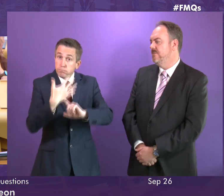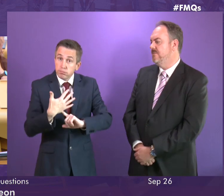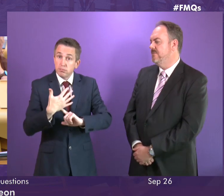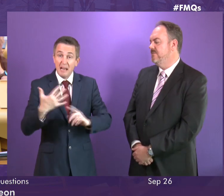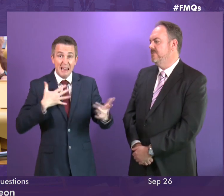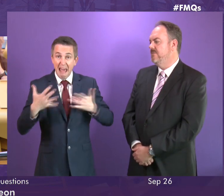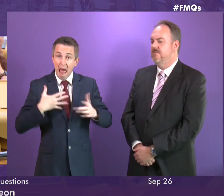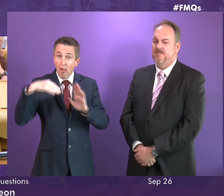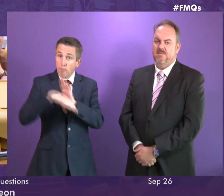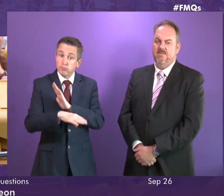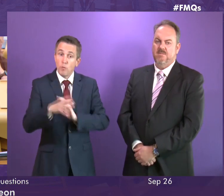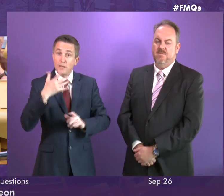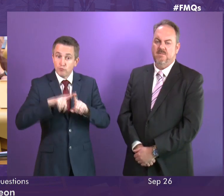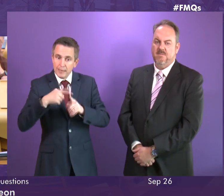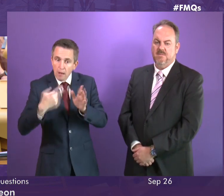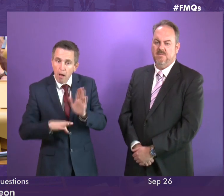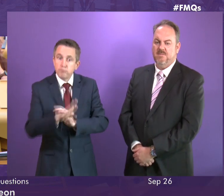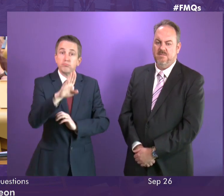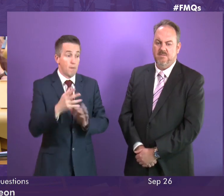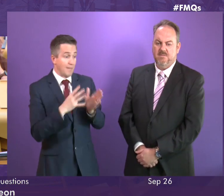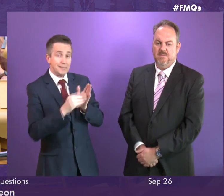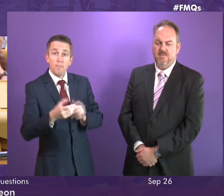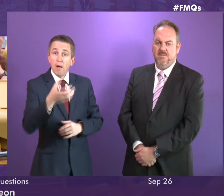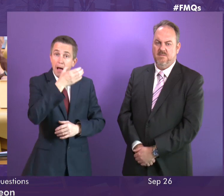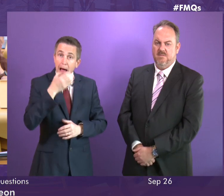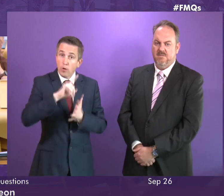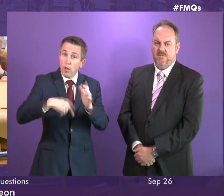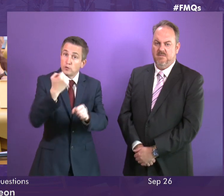including health inequalities. For example, our alcohol and drug strategy is backed by